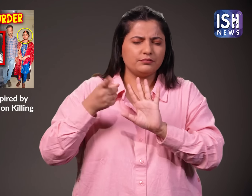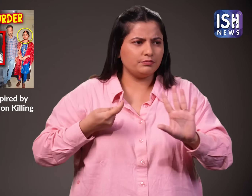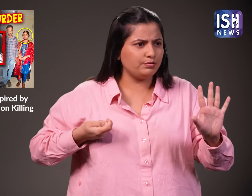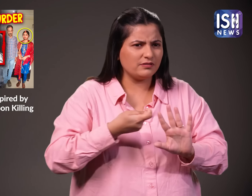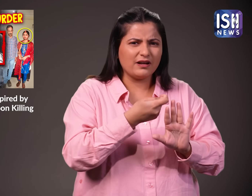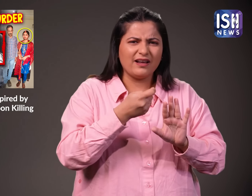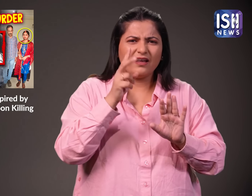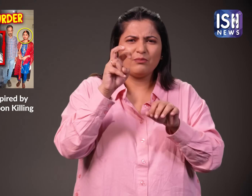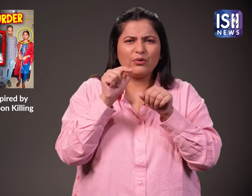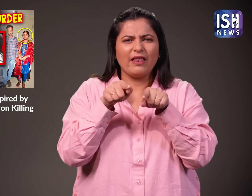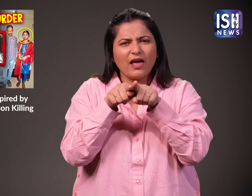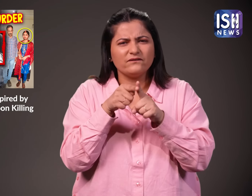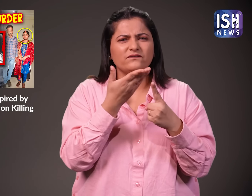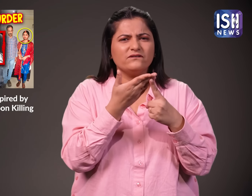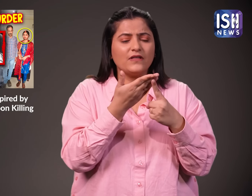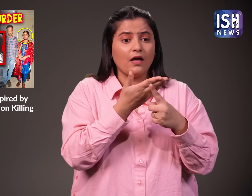but she murdered him for her boyfriend.